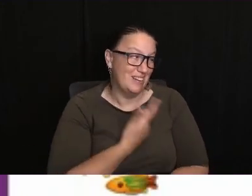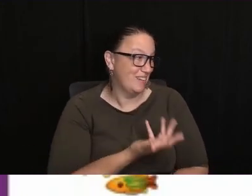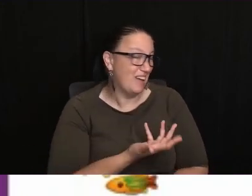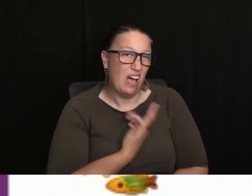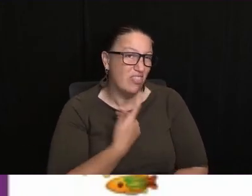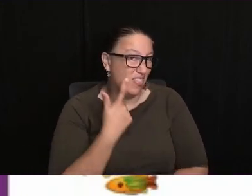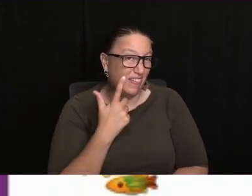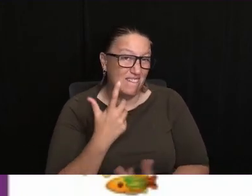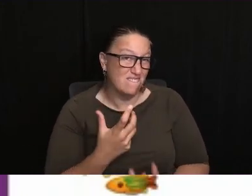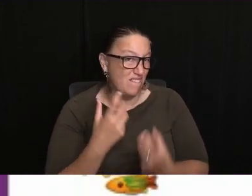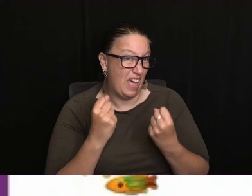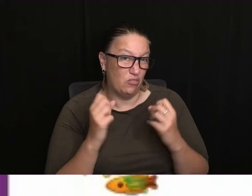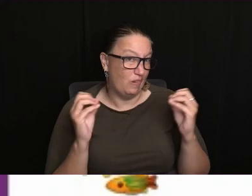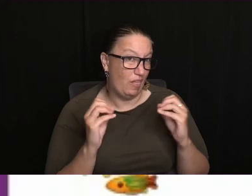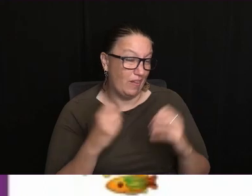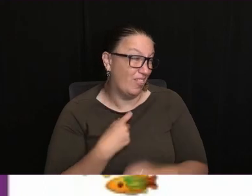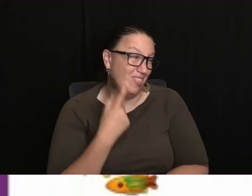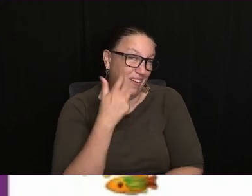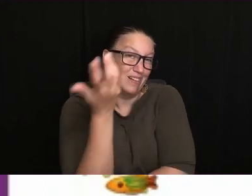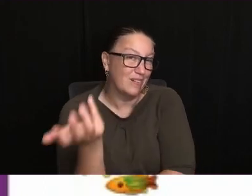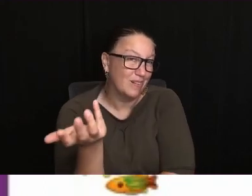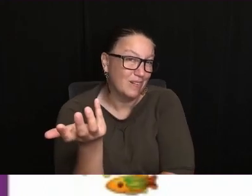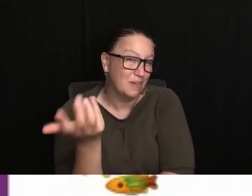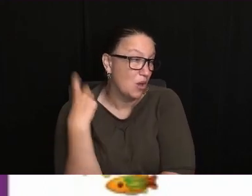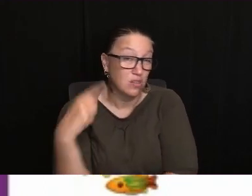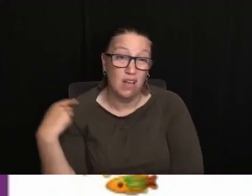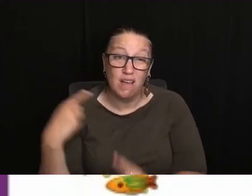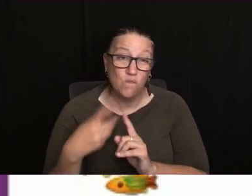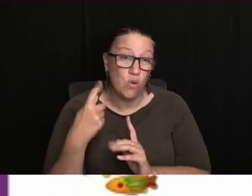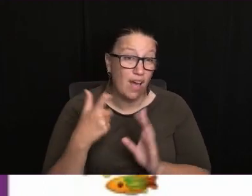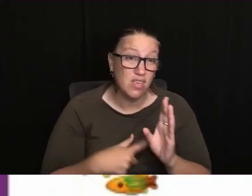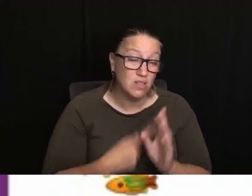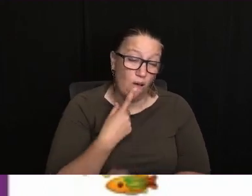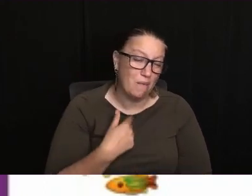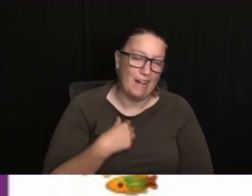they found anything because all I've been told for four and a half years they haven't found anything